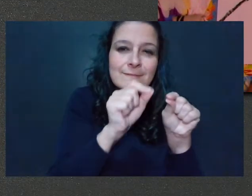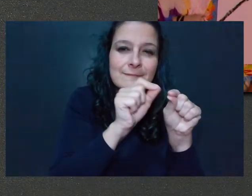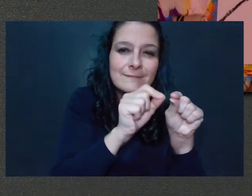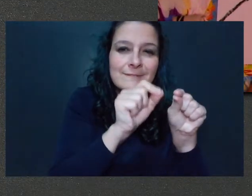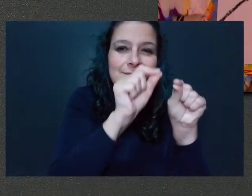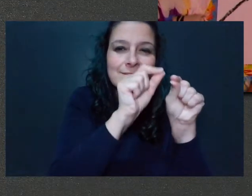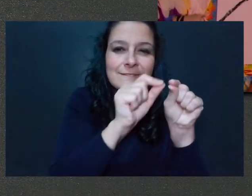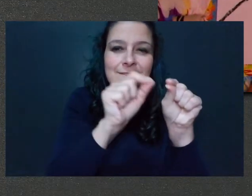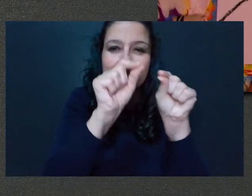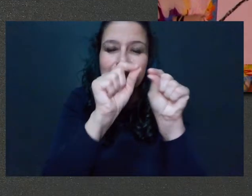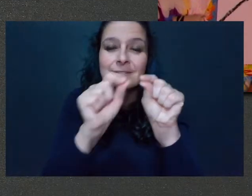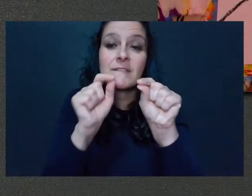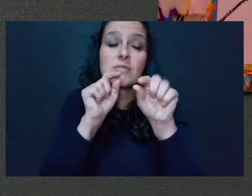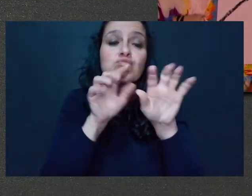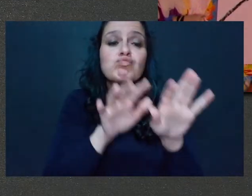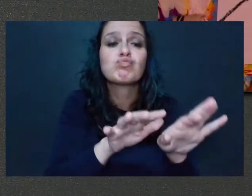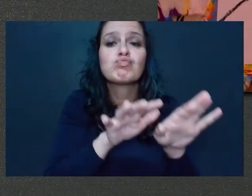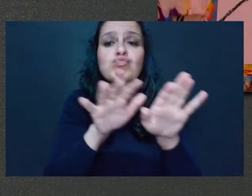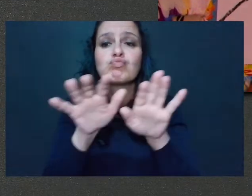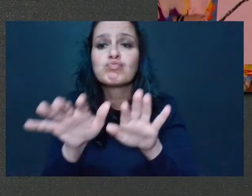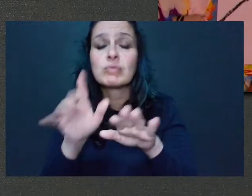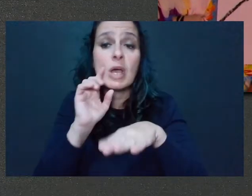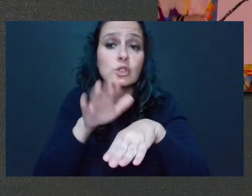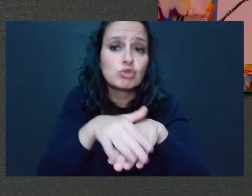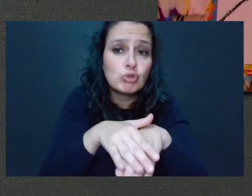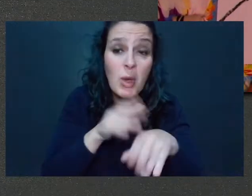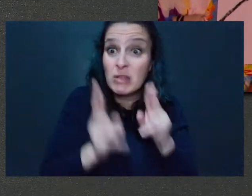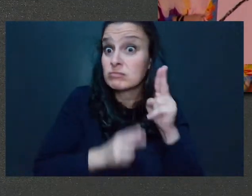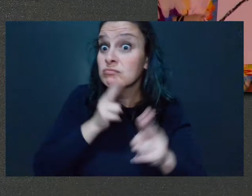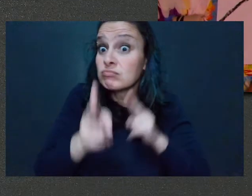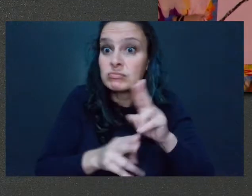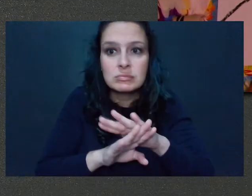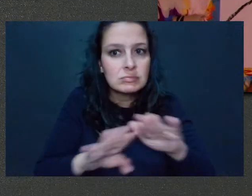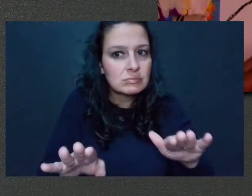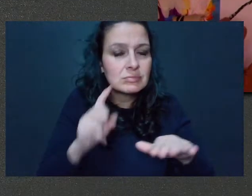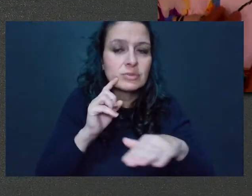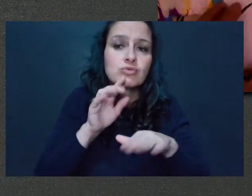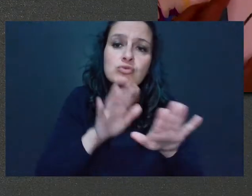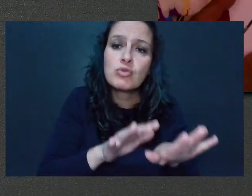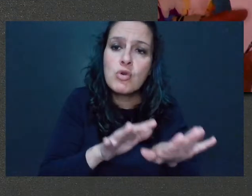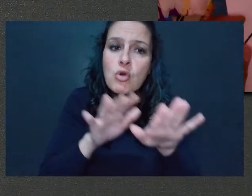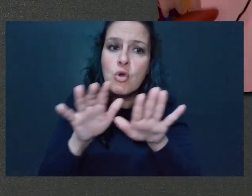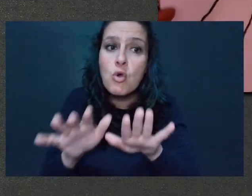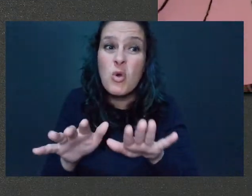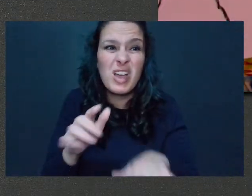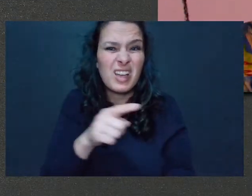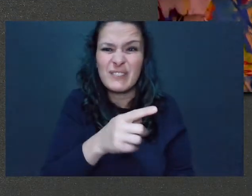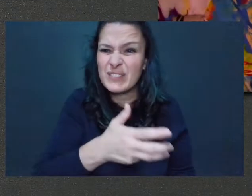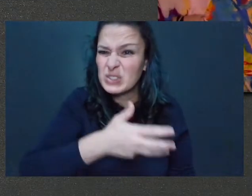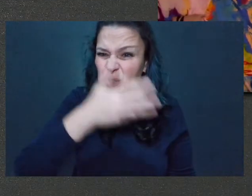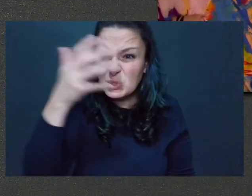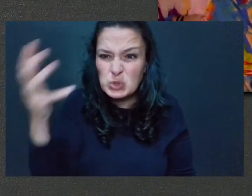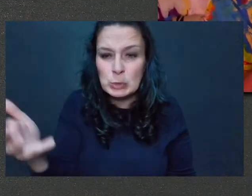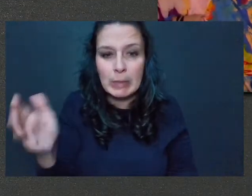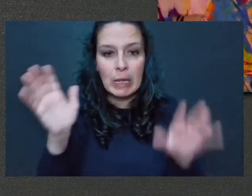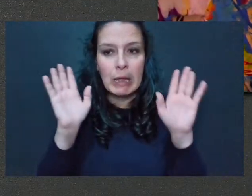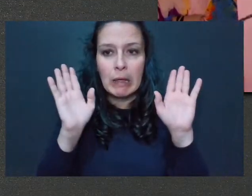taking my time, going slow. If that's too much for you,